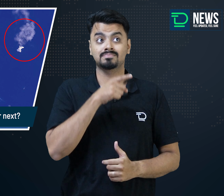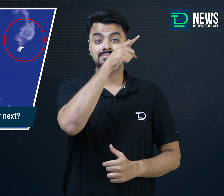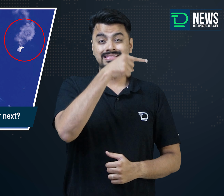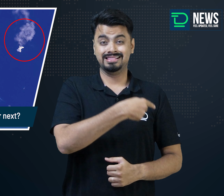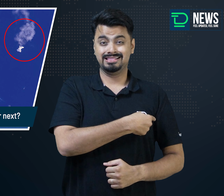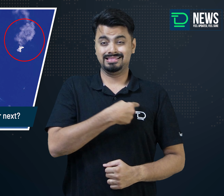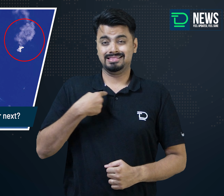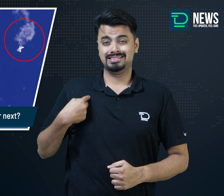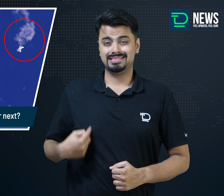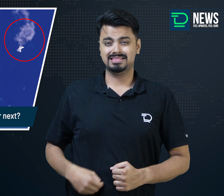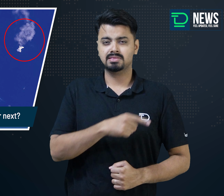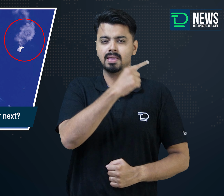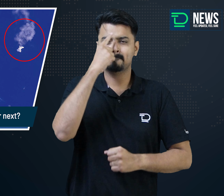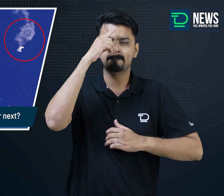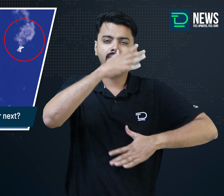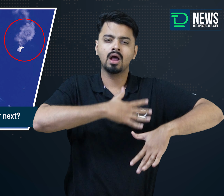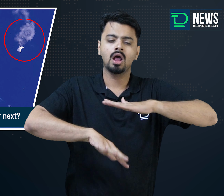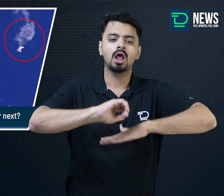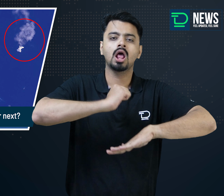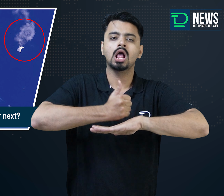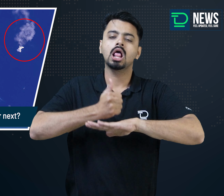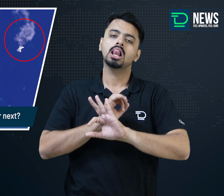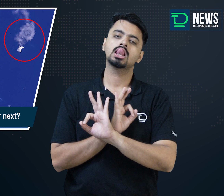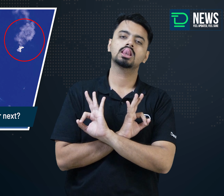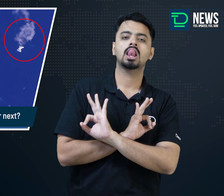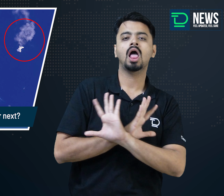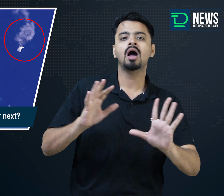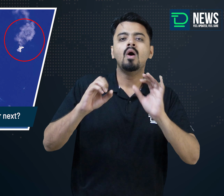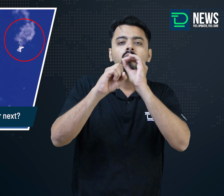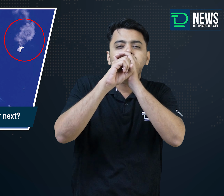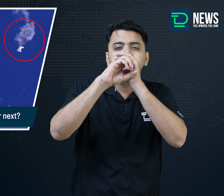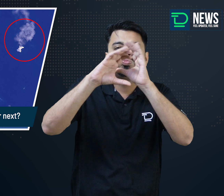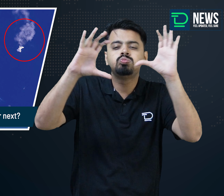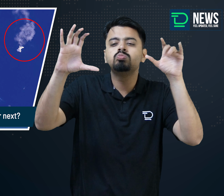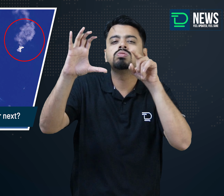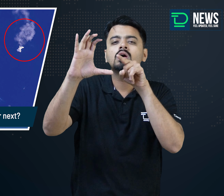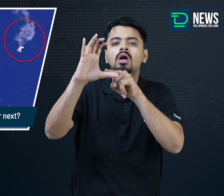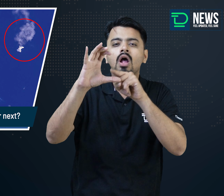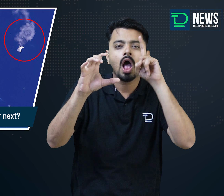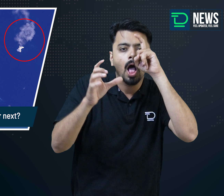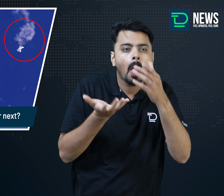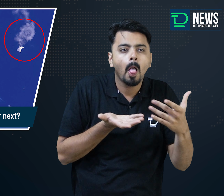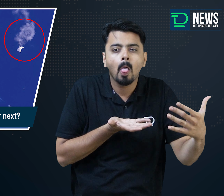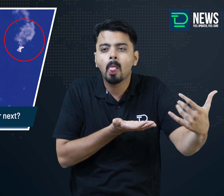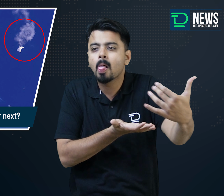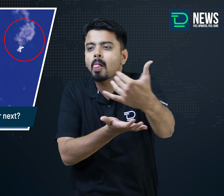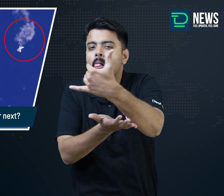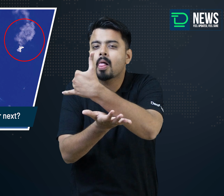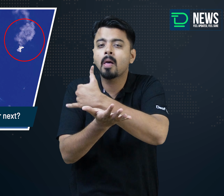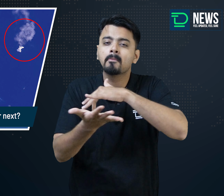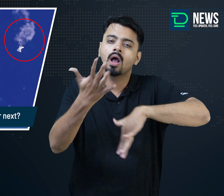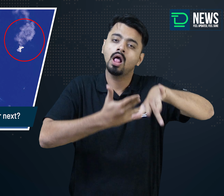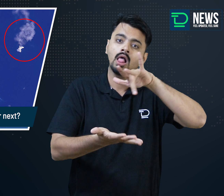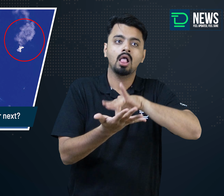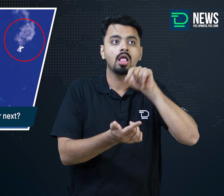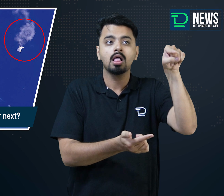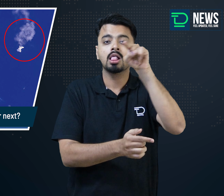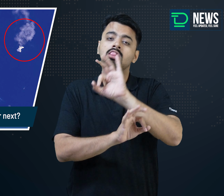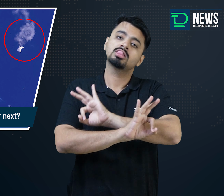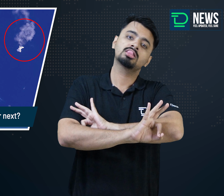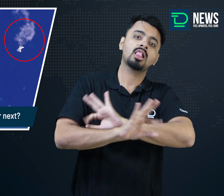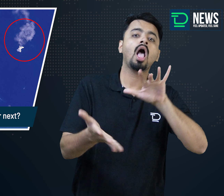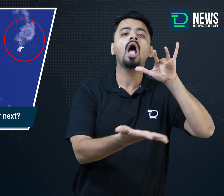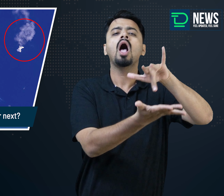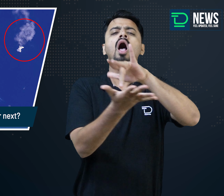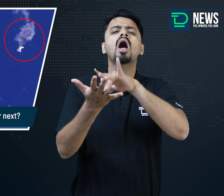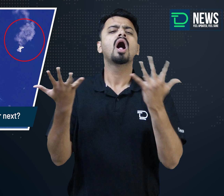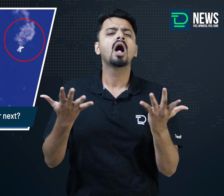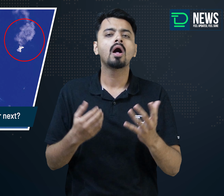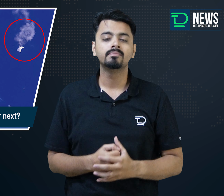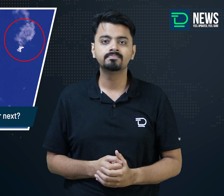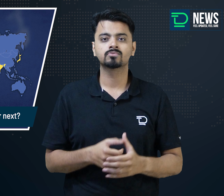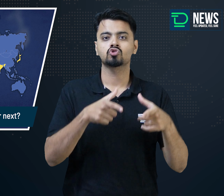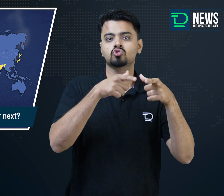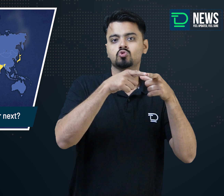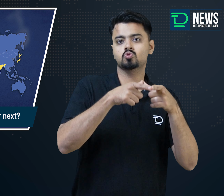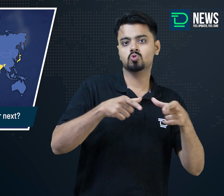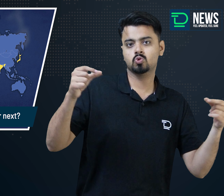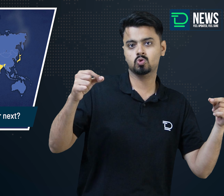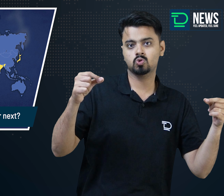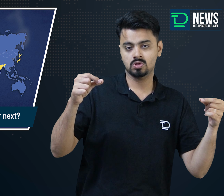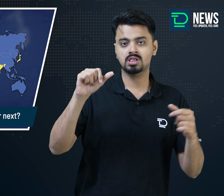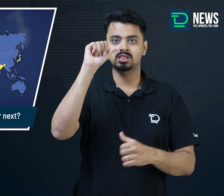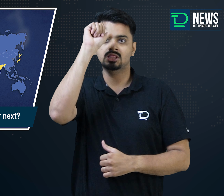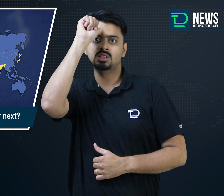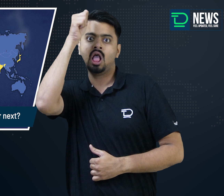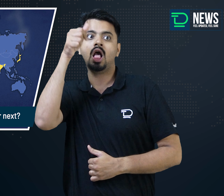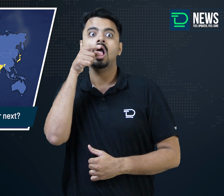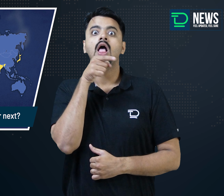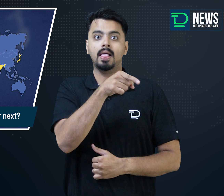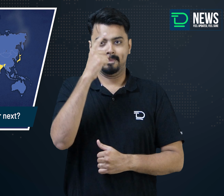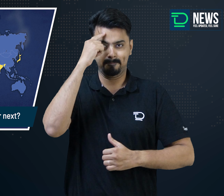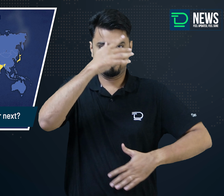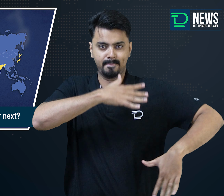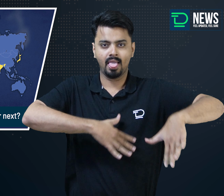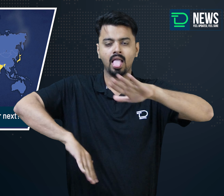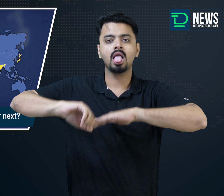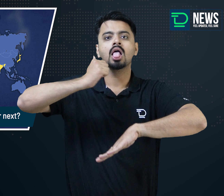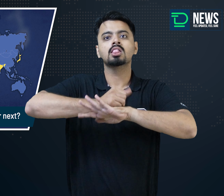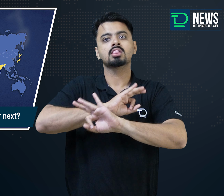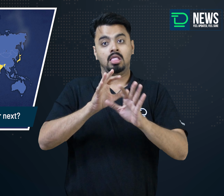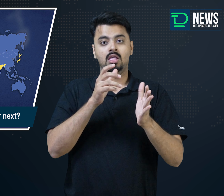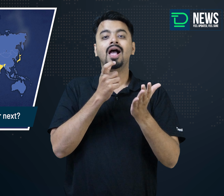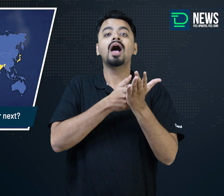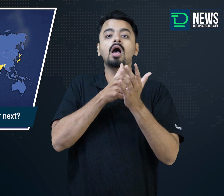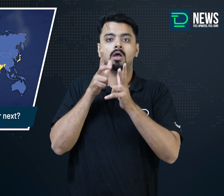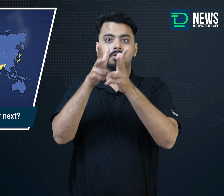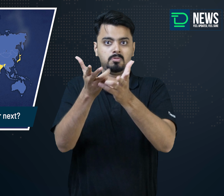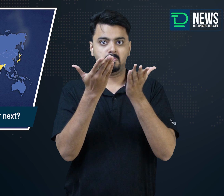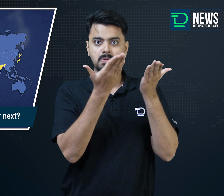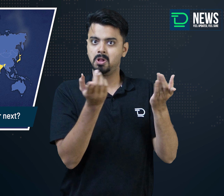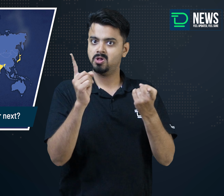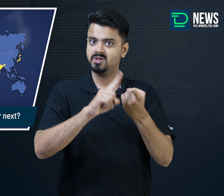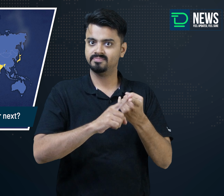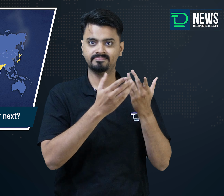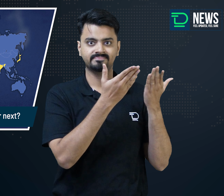that China has launched spy balloons targeting several countries including India and Japan.